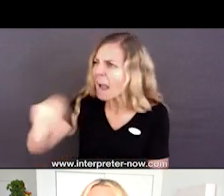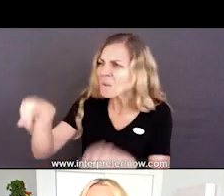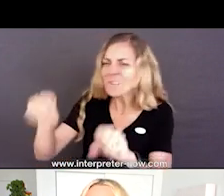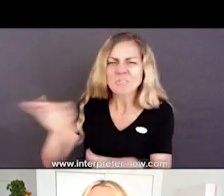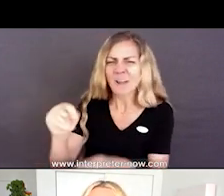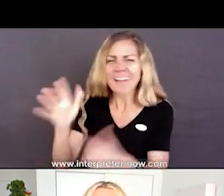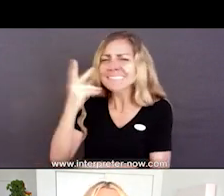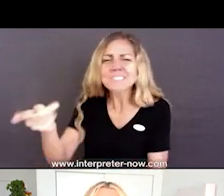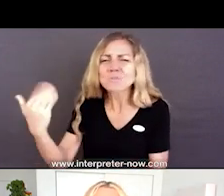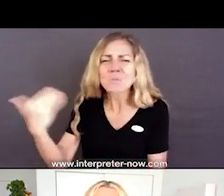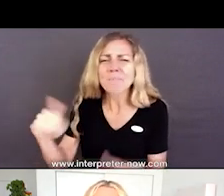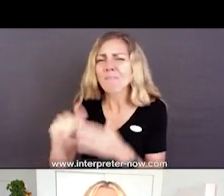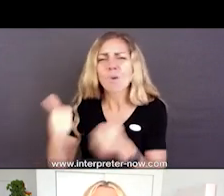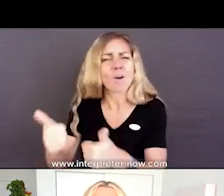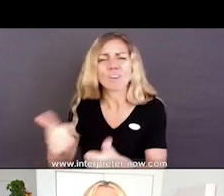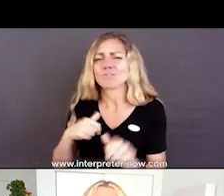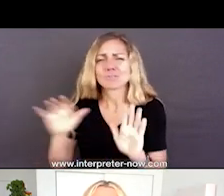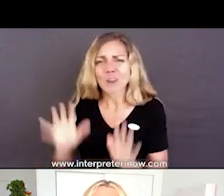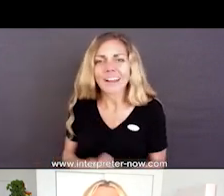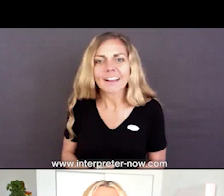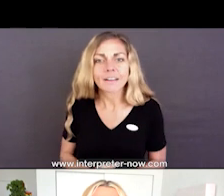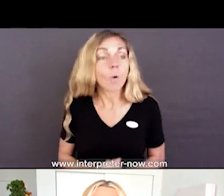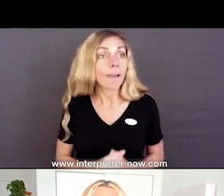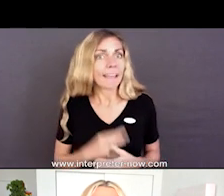I know you can do this; I've seen you do this.